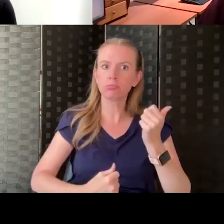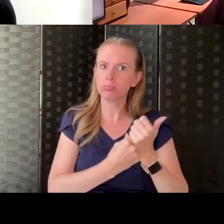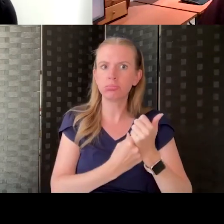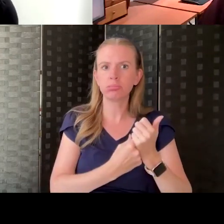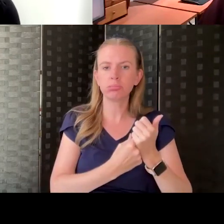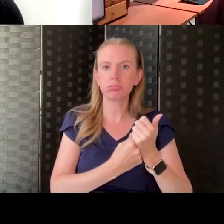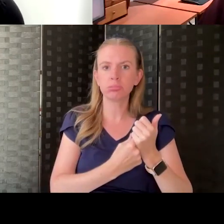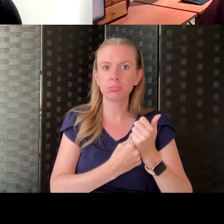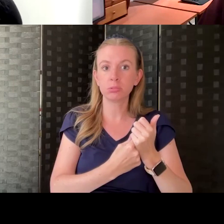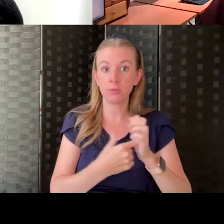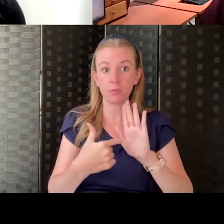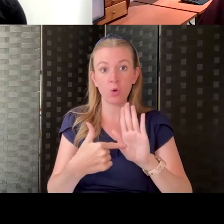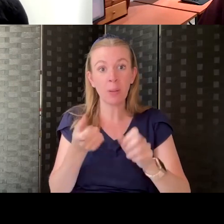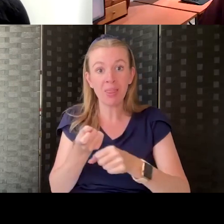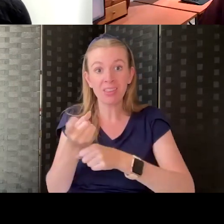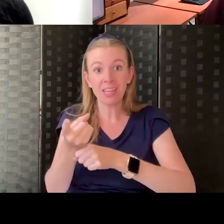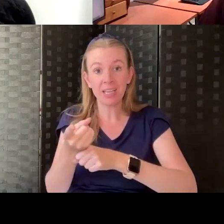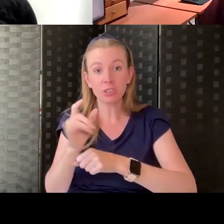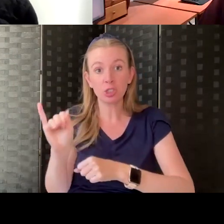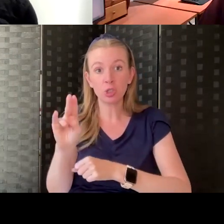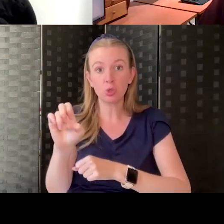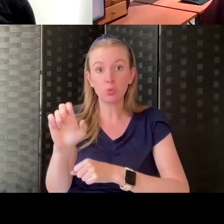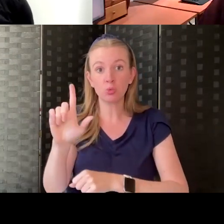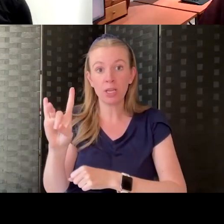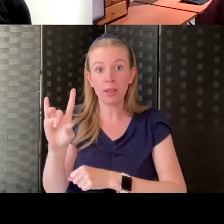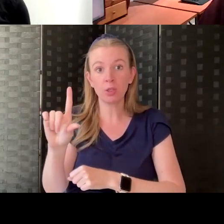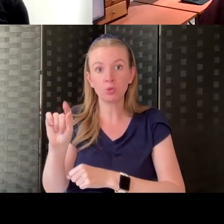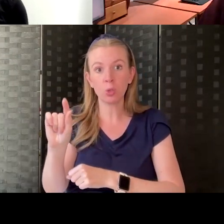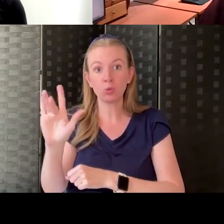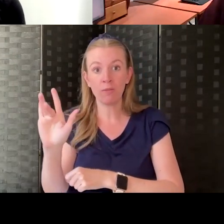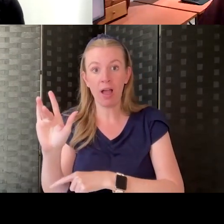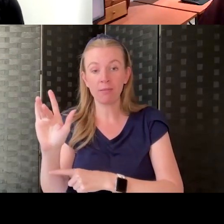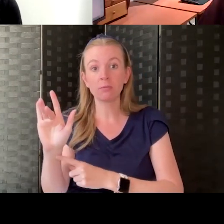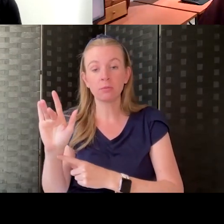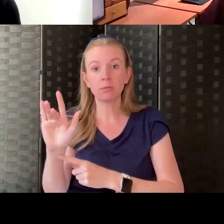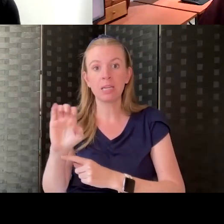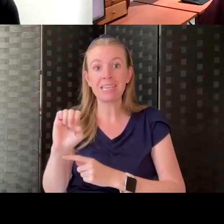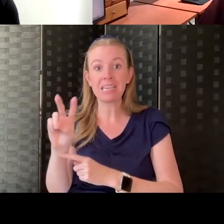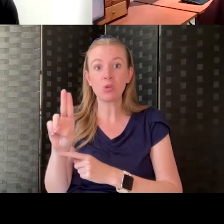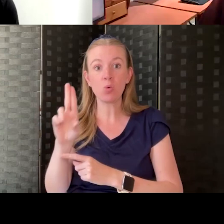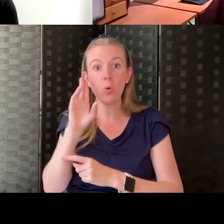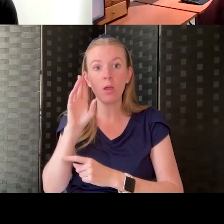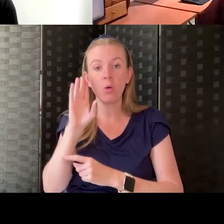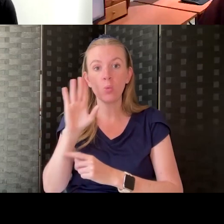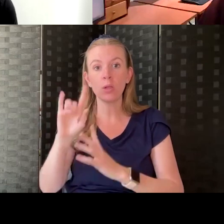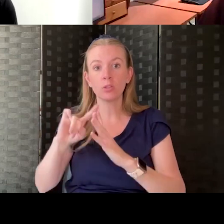in point? Next year, June 28th, 2025. The E.U. was going to start enforcing its accessibility